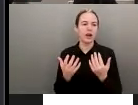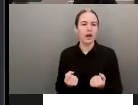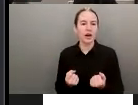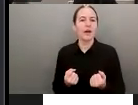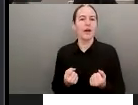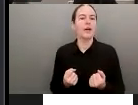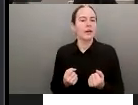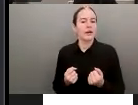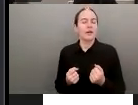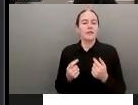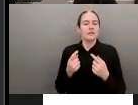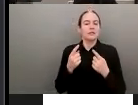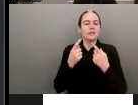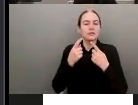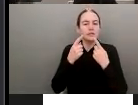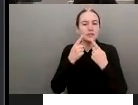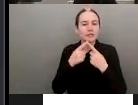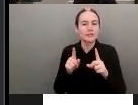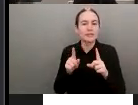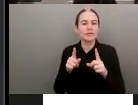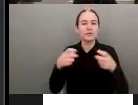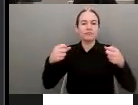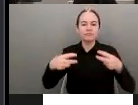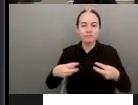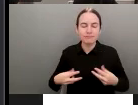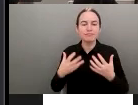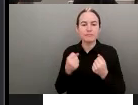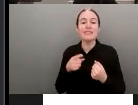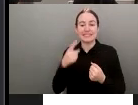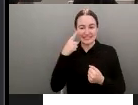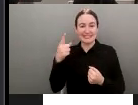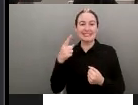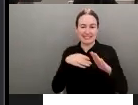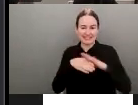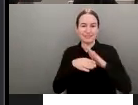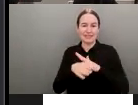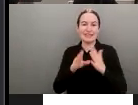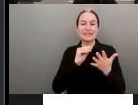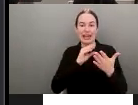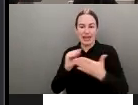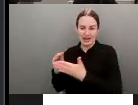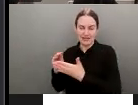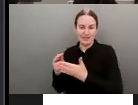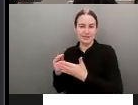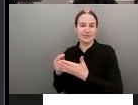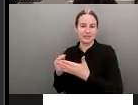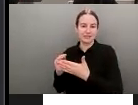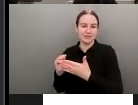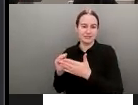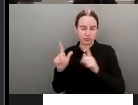there is the Accessibility Scanner, opens a new window,